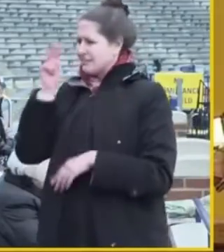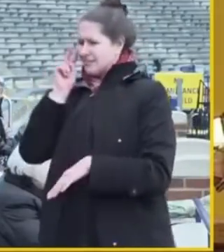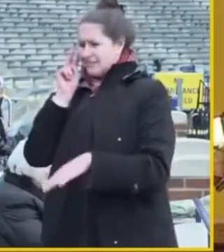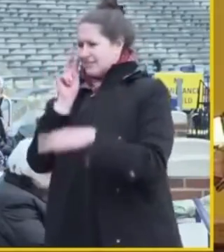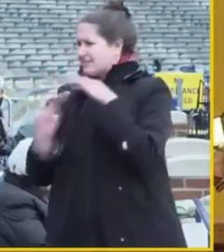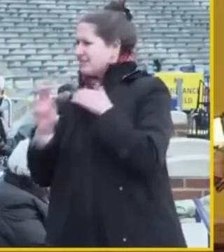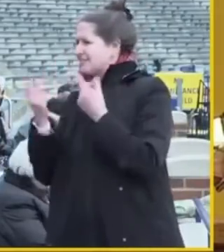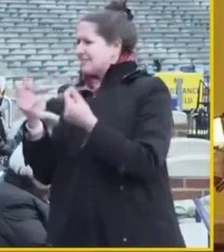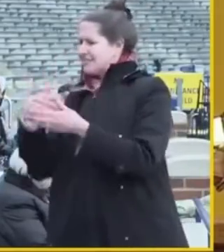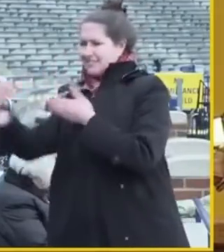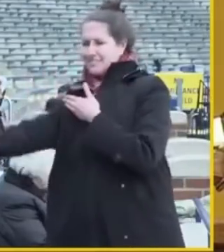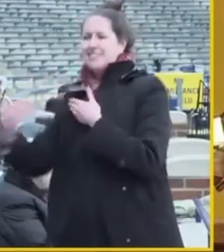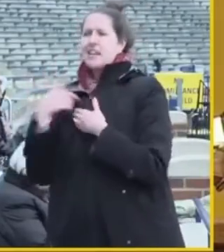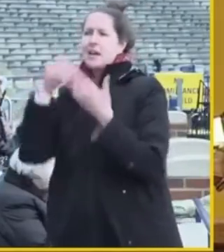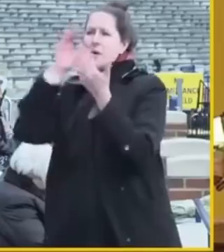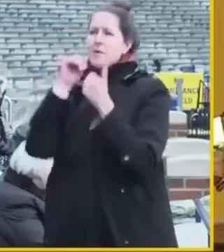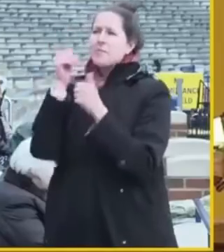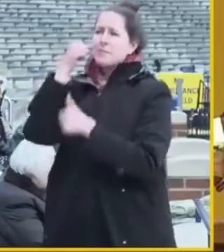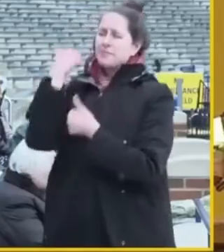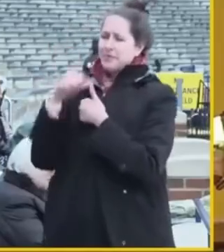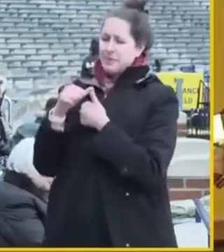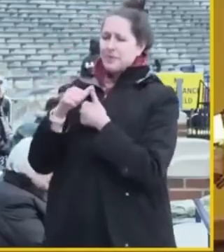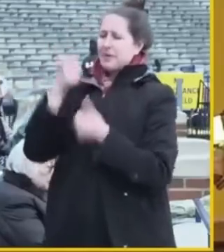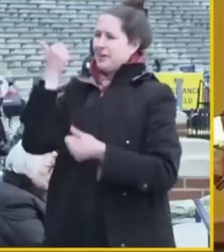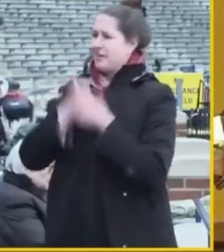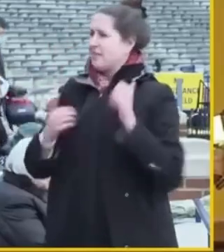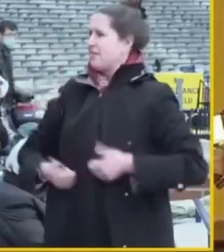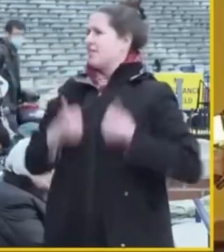that every life has multiple chapters,